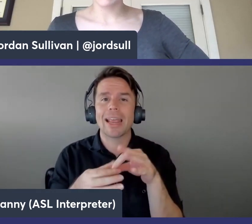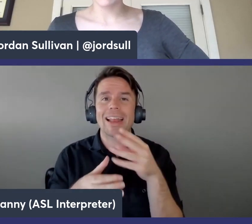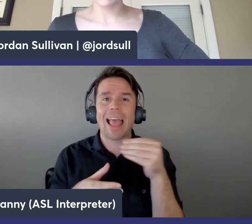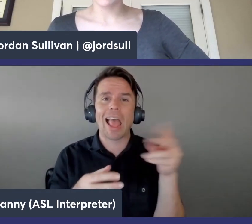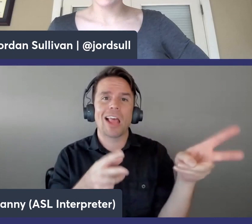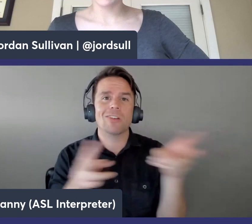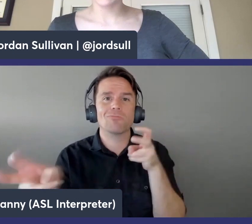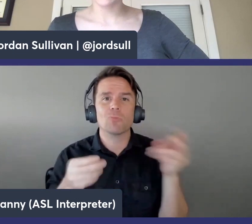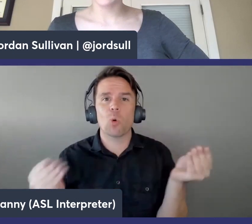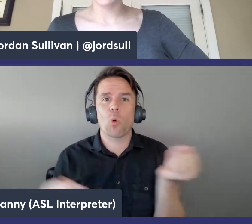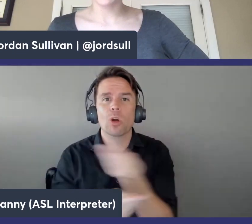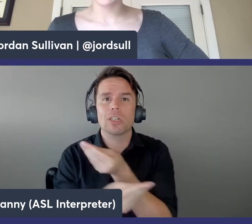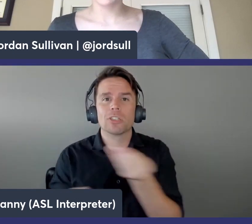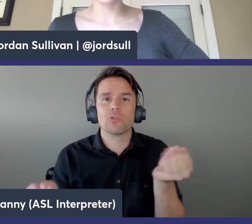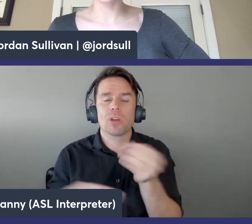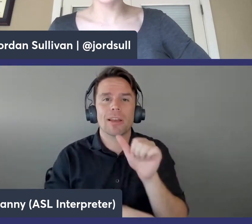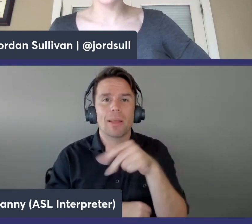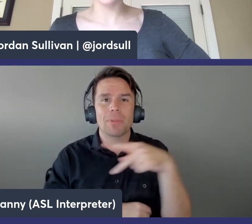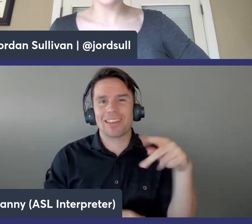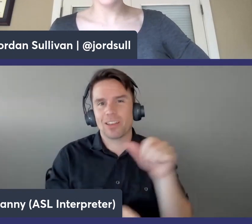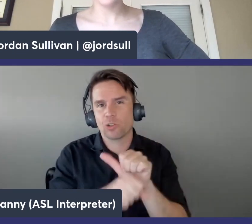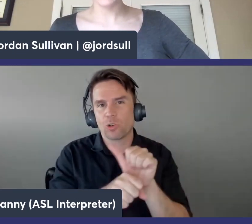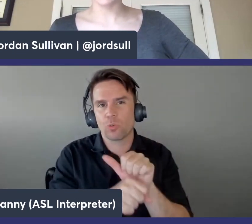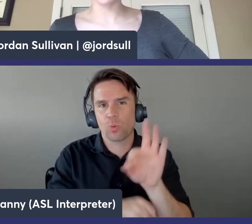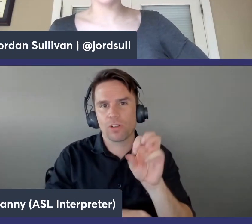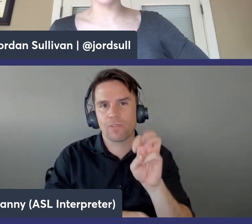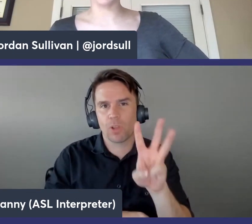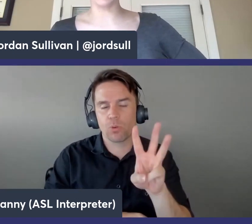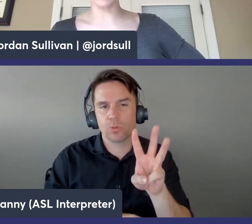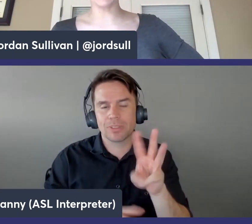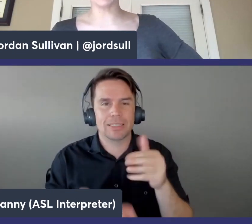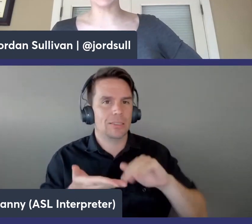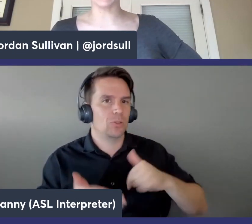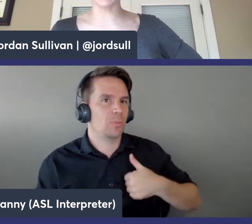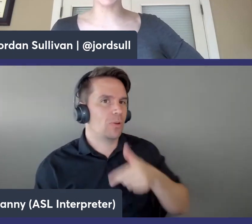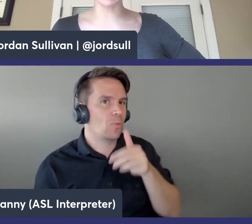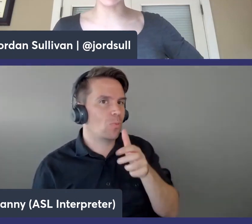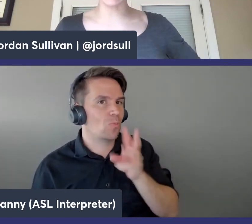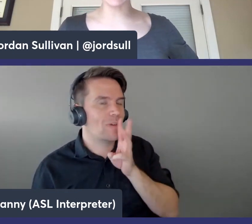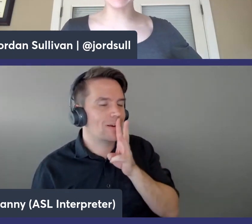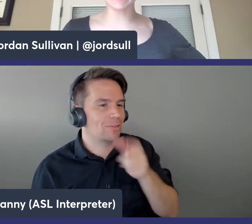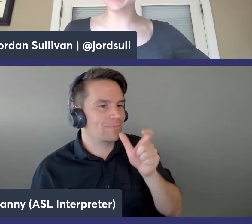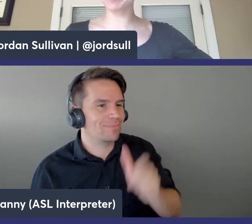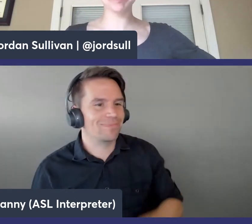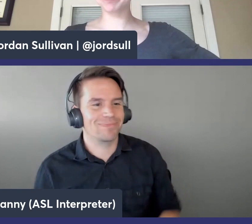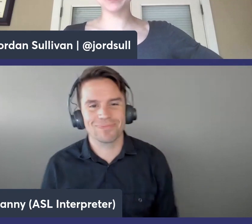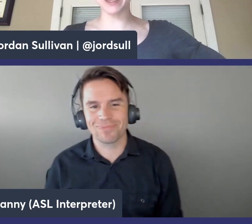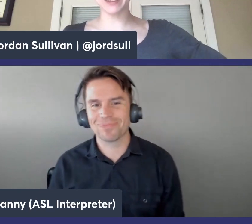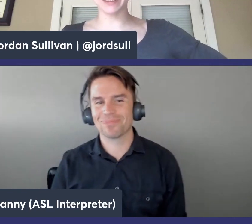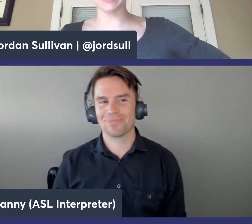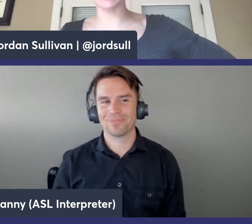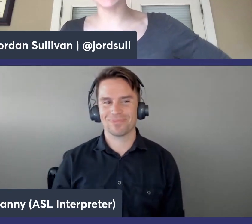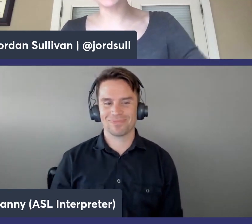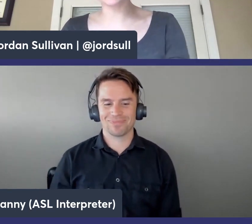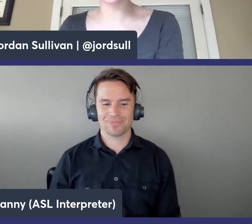Pardon me, I'm just gonna take a quick drink of water. (scoffs) Water? Human needs? And we built a survey- - Not allowed.